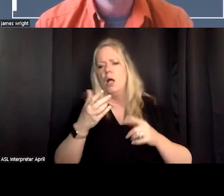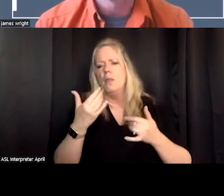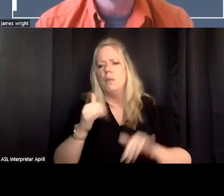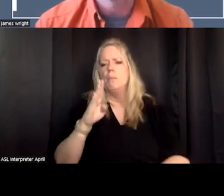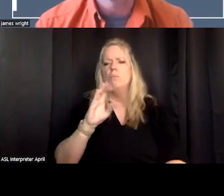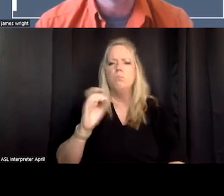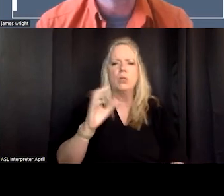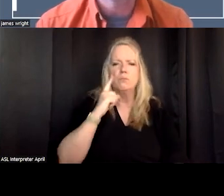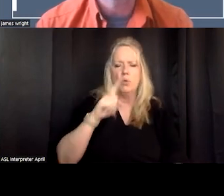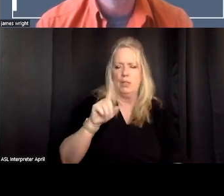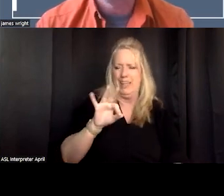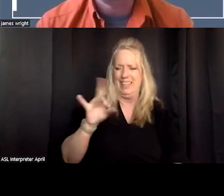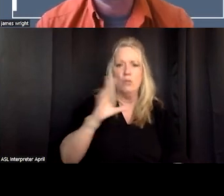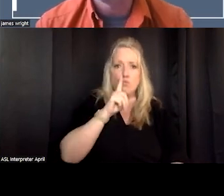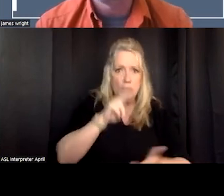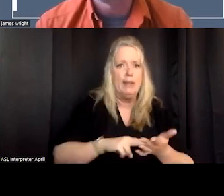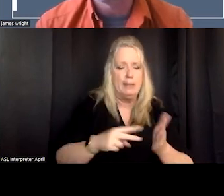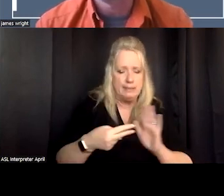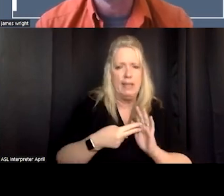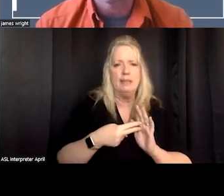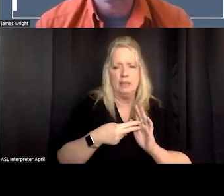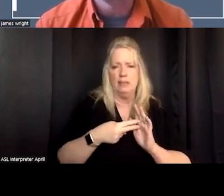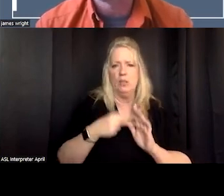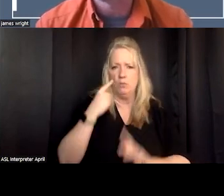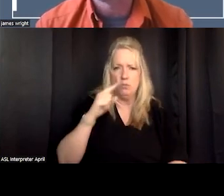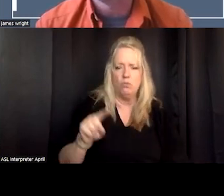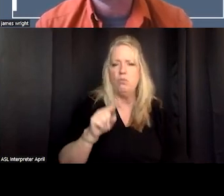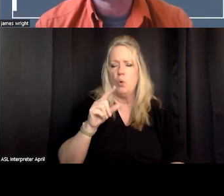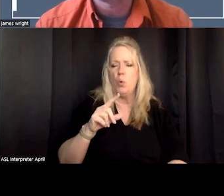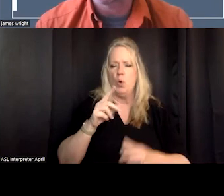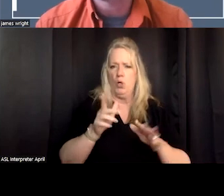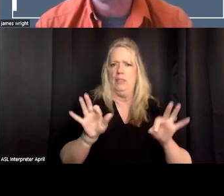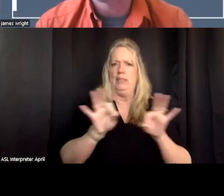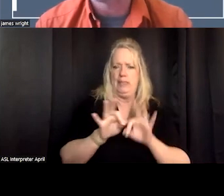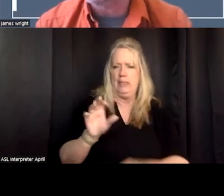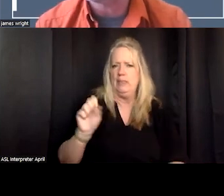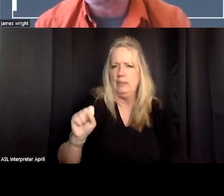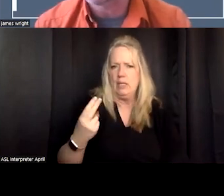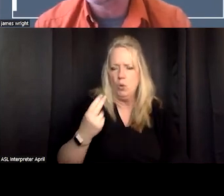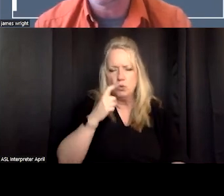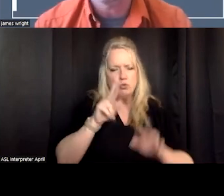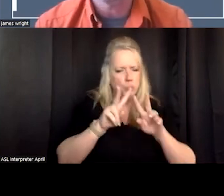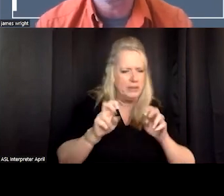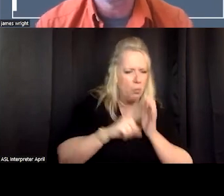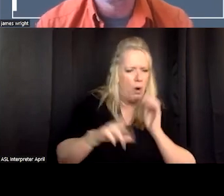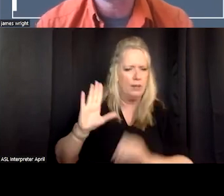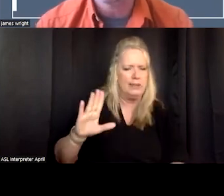THESE ARE REALLY INTENDED FOR KEY STAKEHOLDERS TO, ASSESS, WHAT THEIR NEEDS ARE. AND, AND, ALSO,